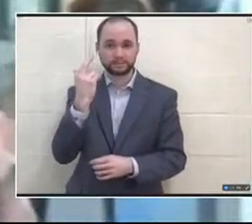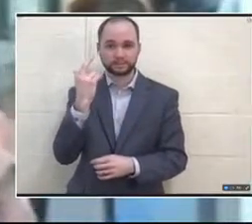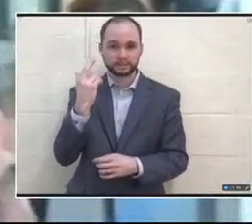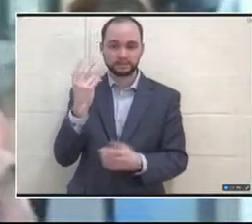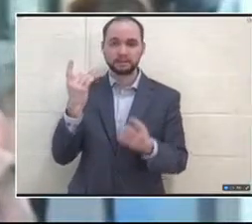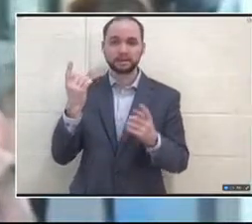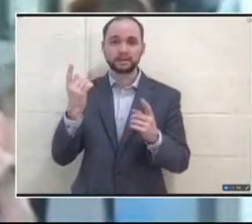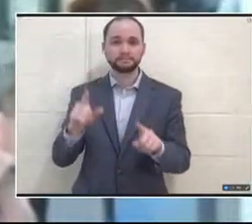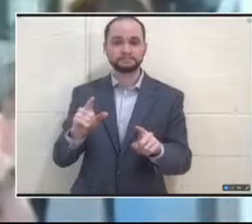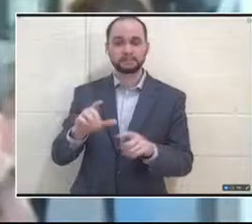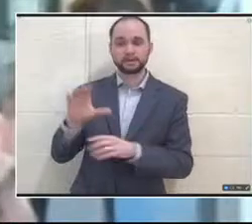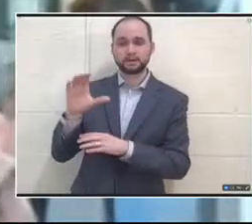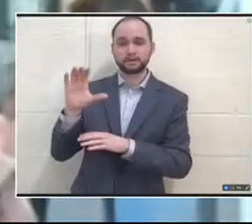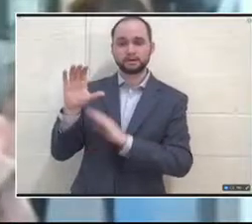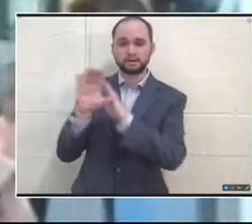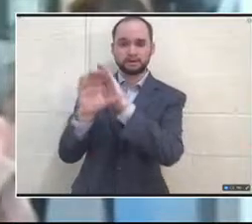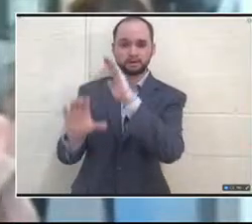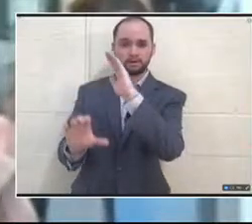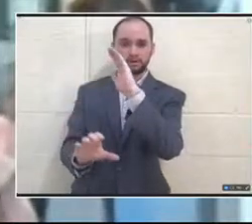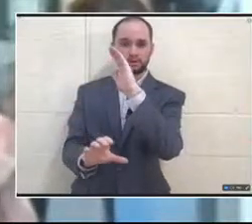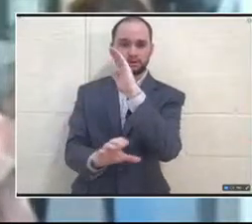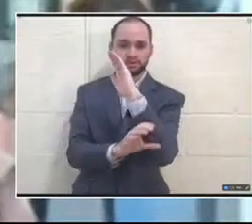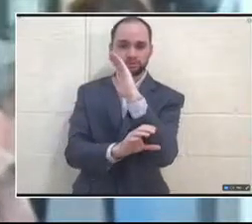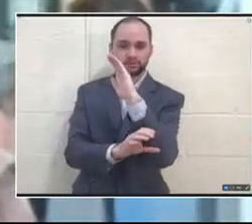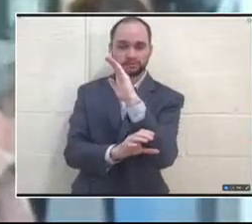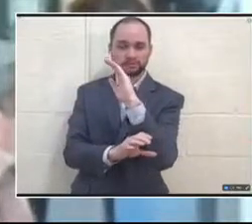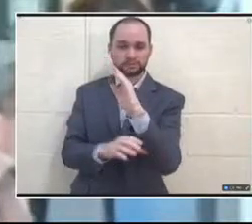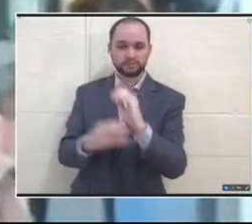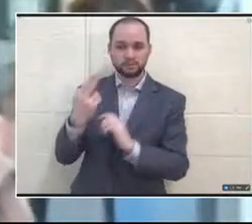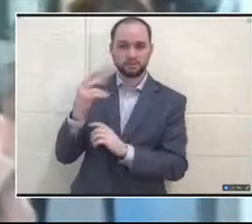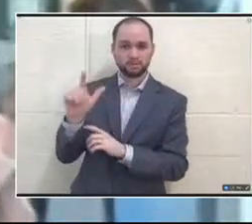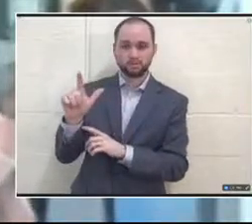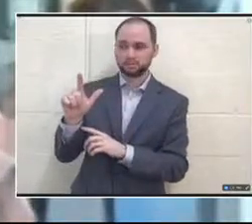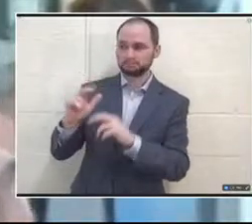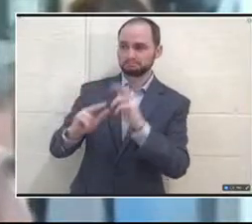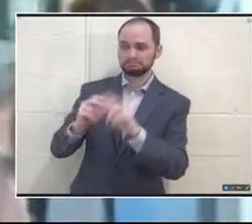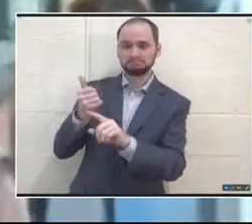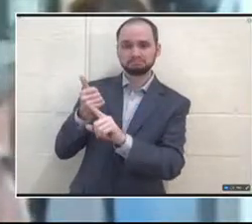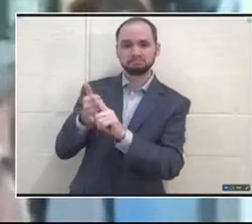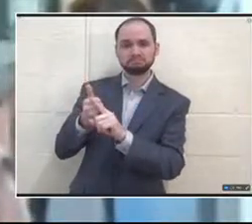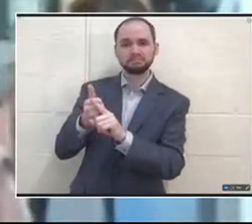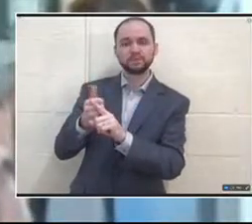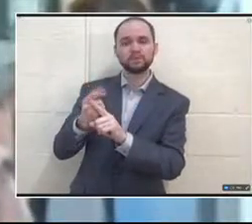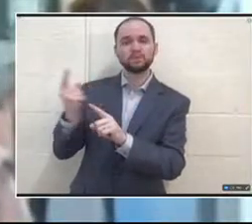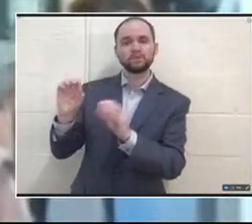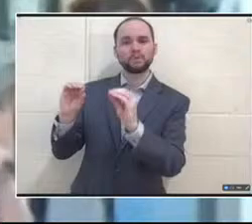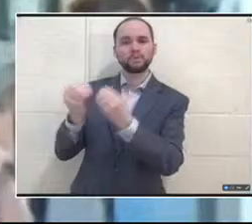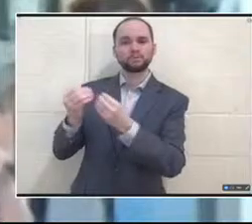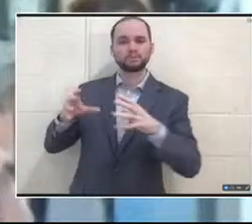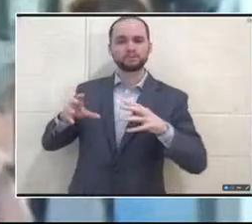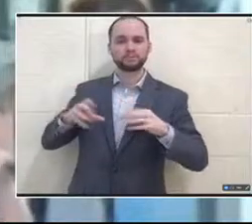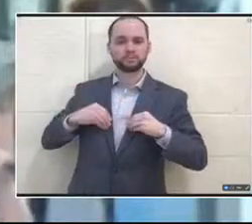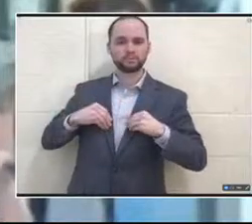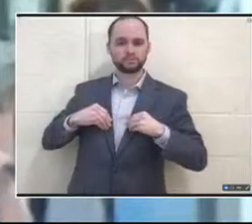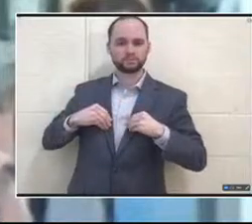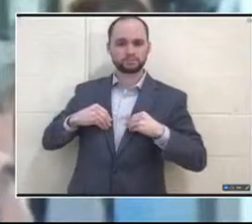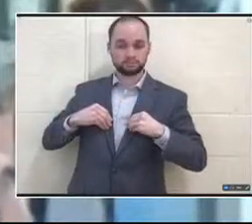was being owned by an organization known as the Daughters of American Revolution.